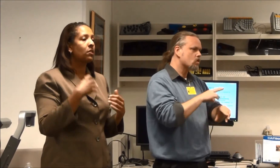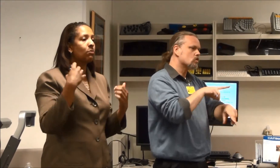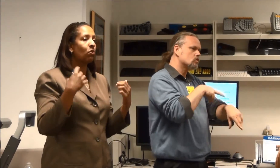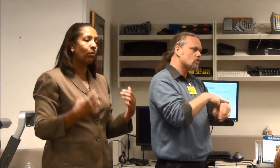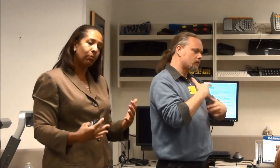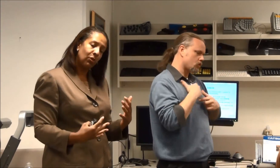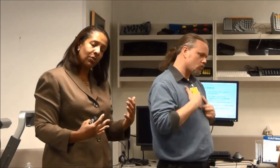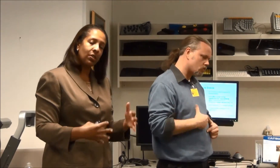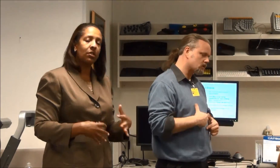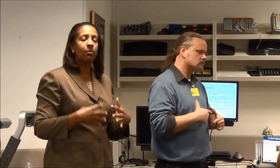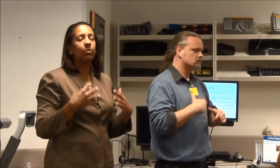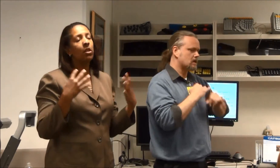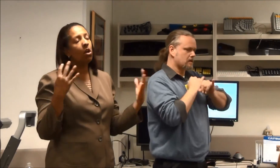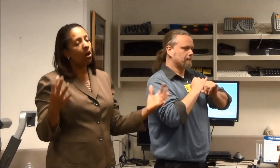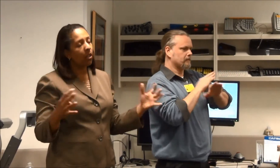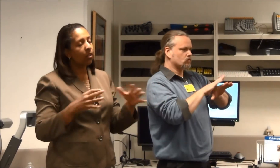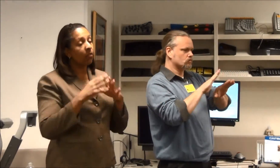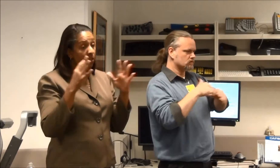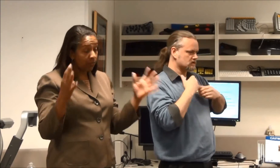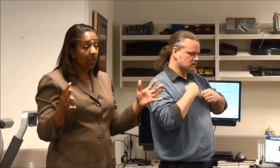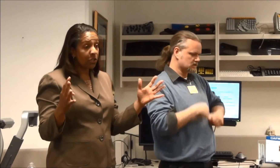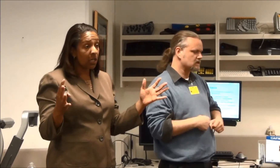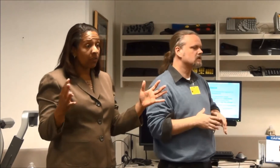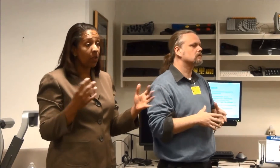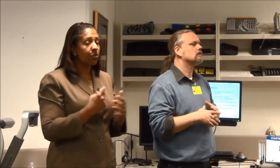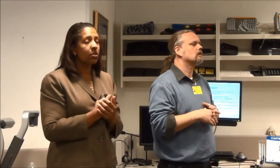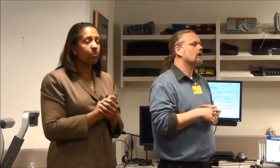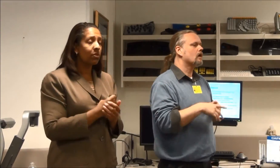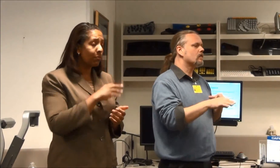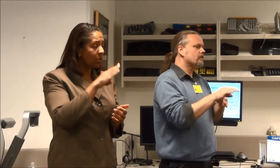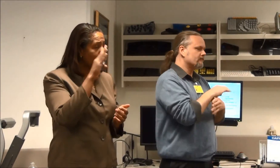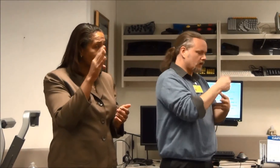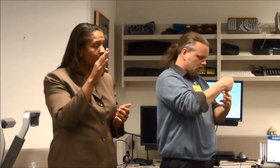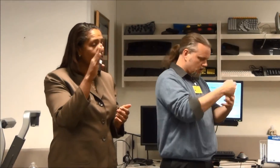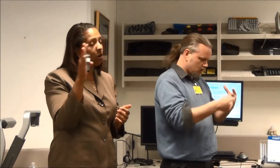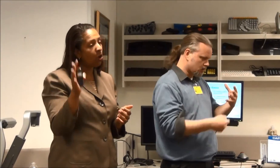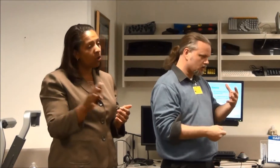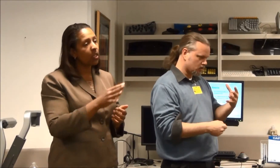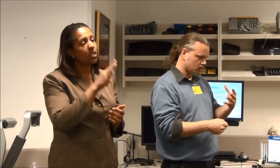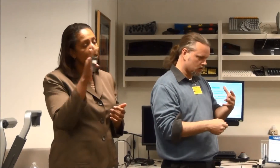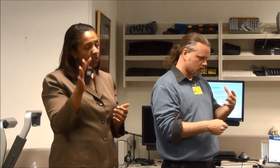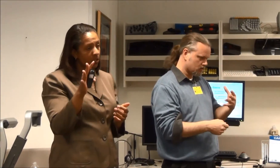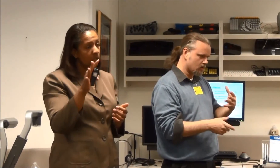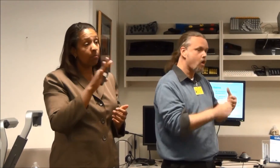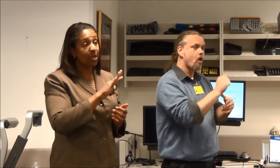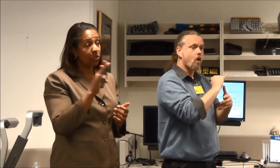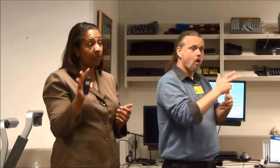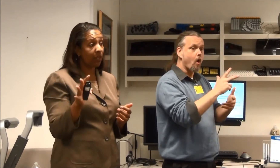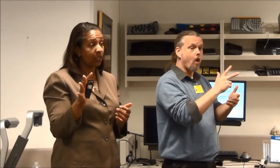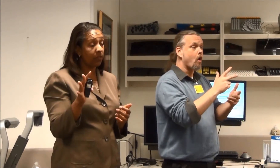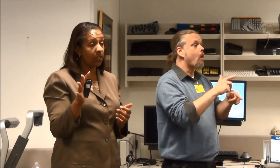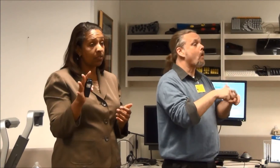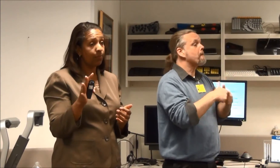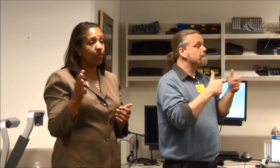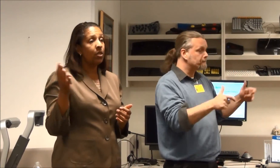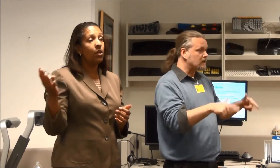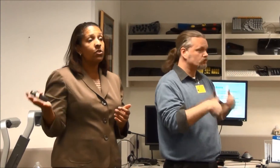system, normal immune system, the functioning of all the systems are all considered major life activities.